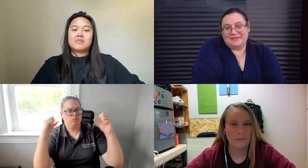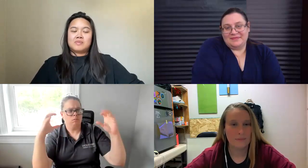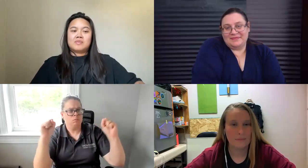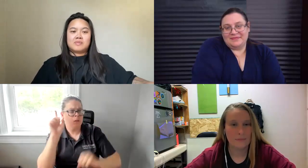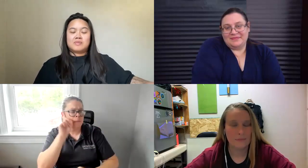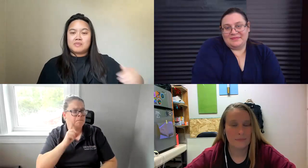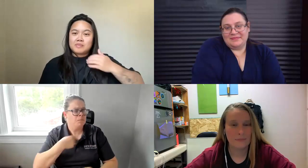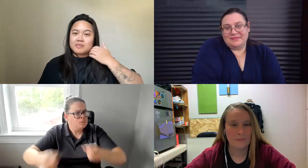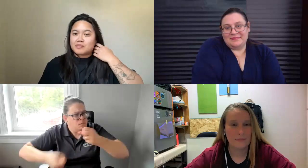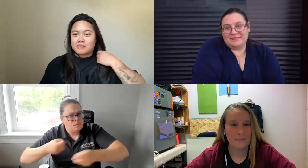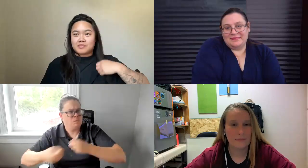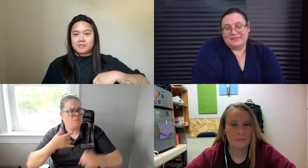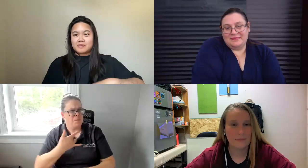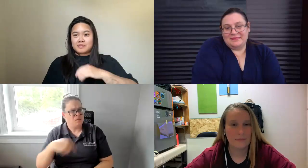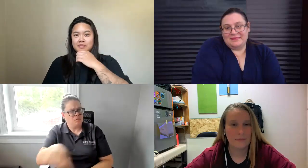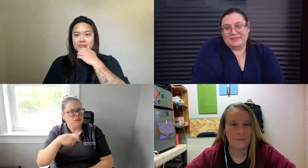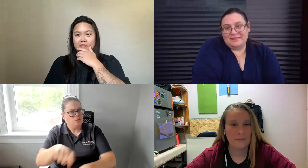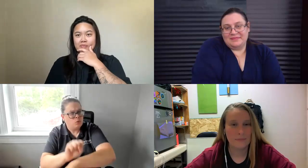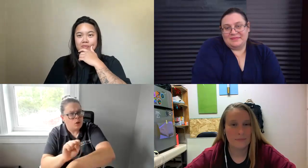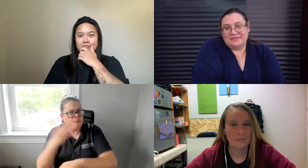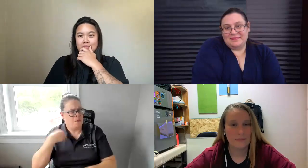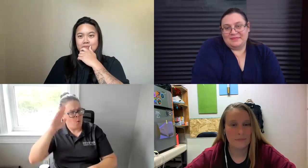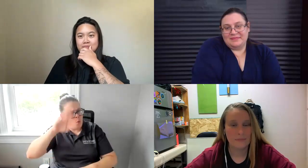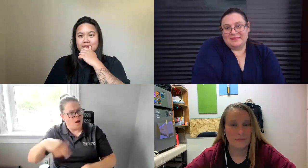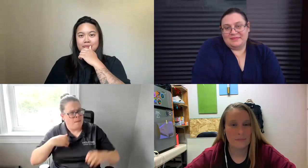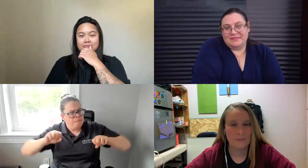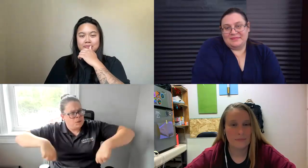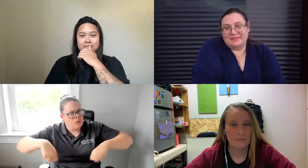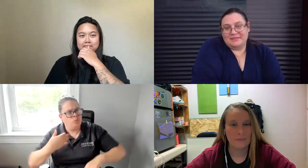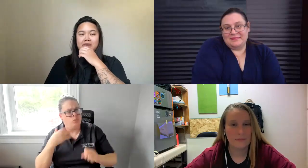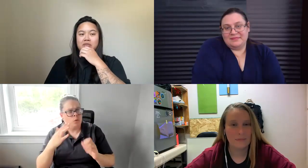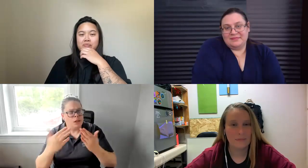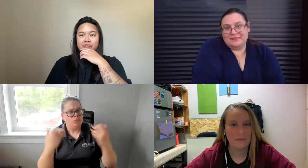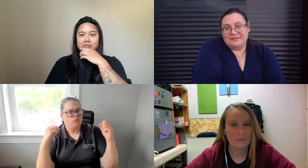I always wanted folks who were deaf and who could sign ASL because I know that they have